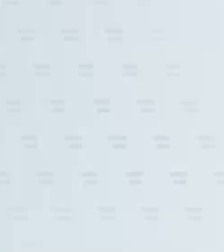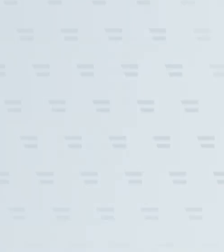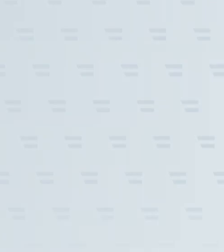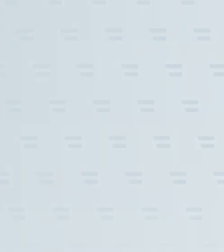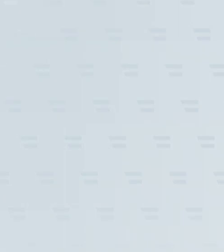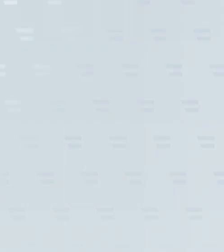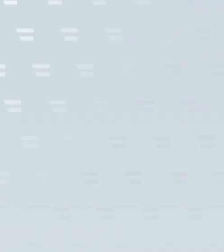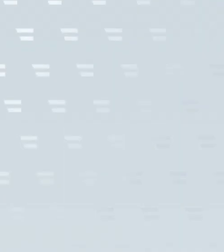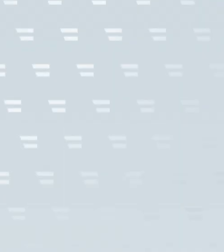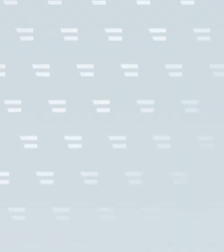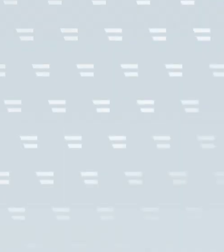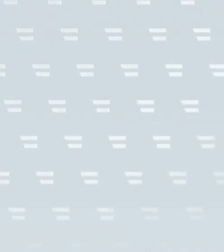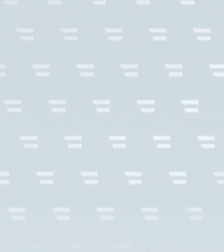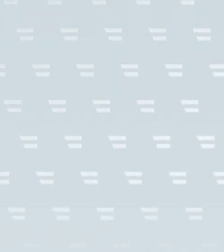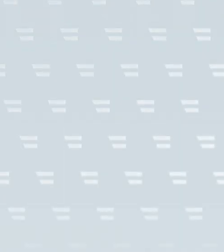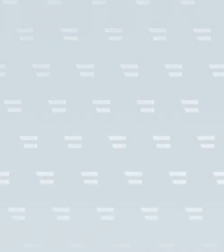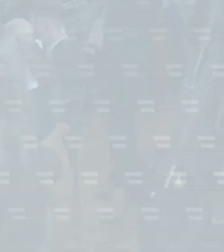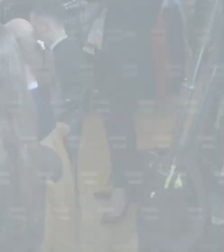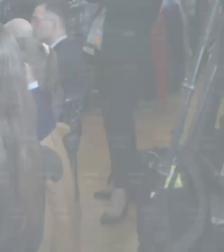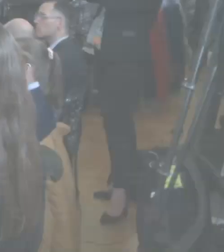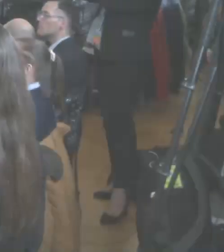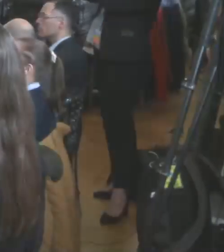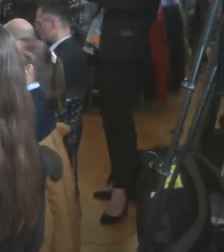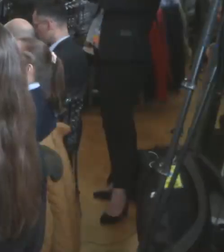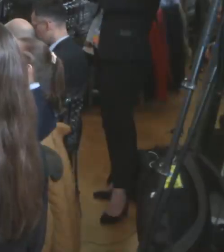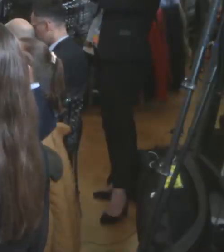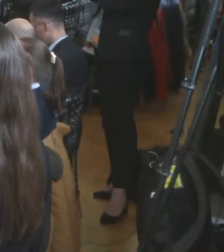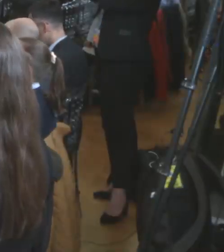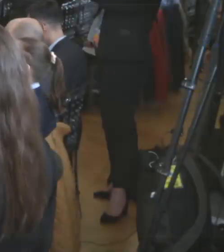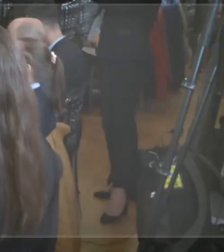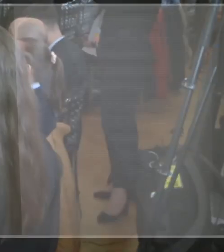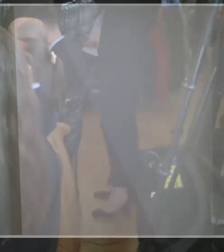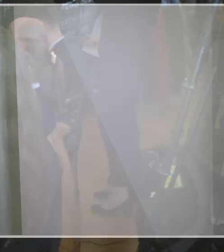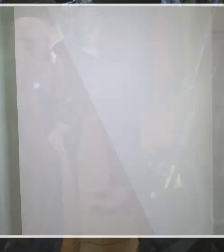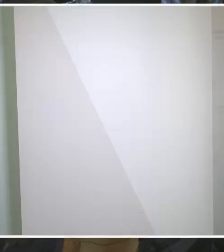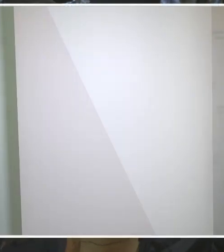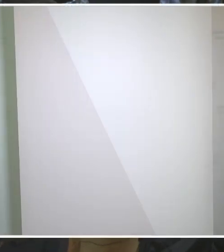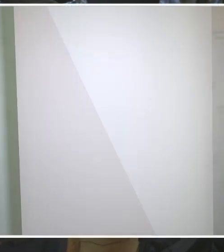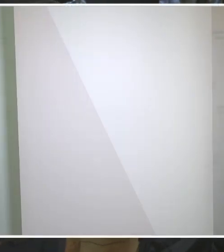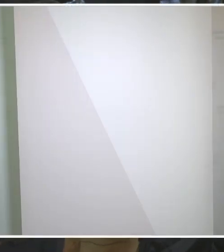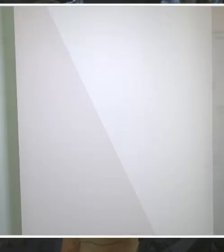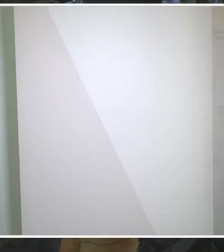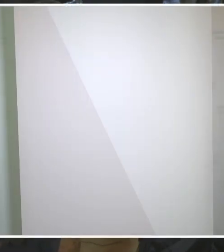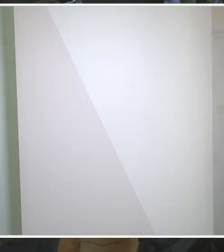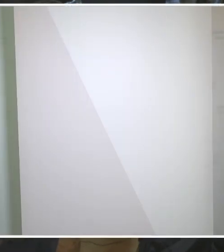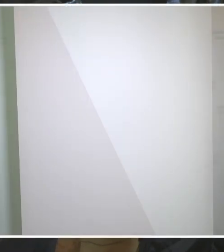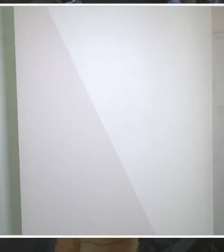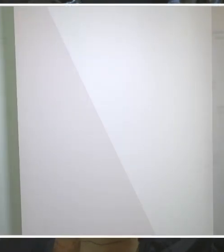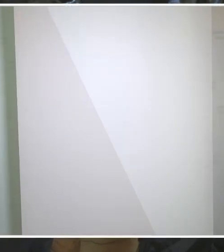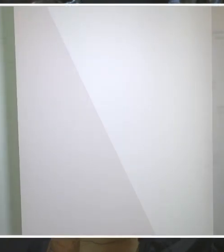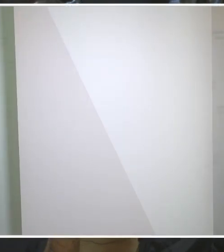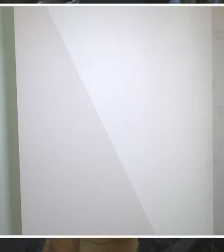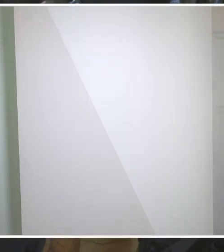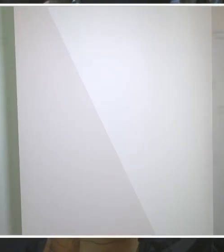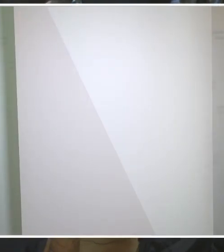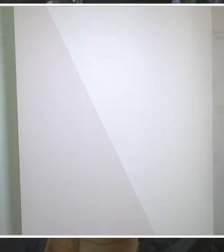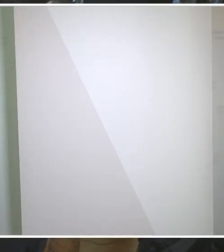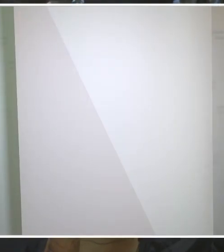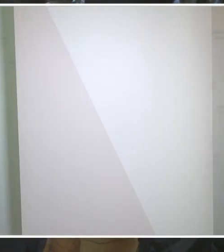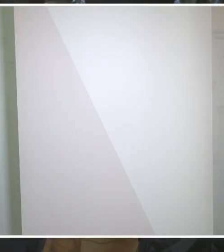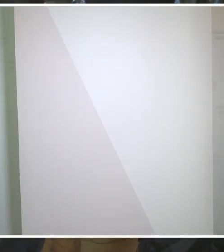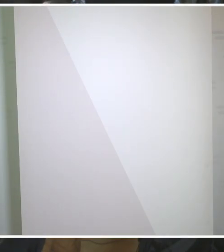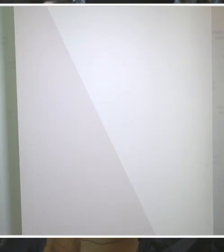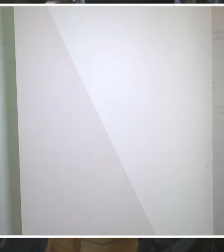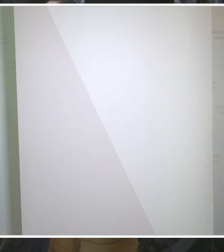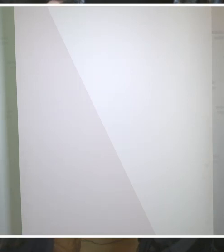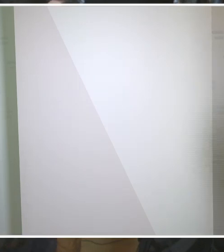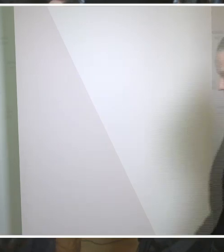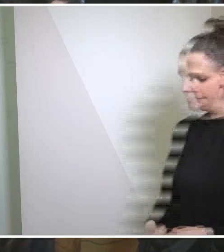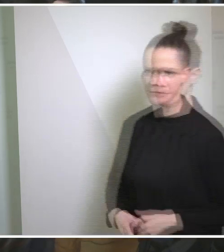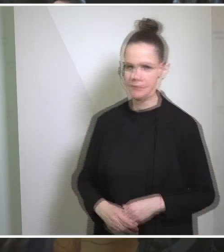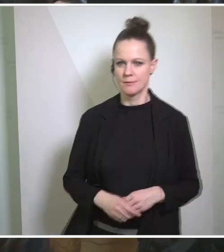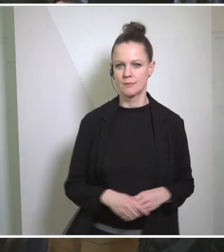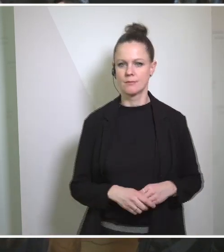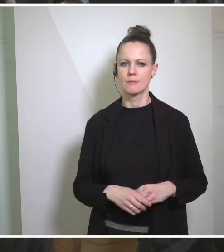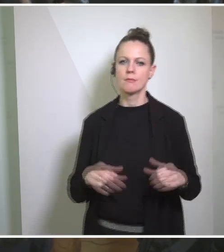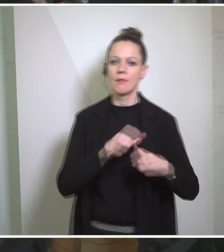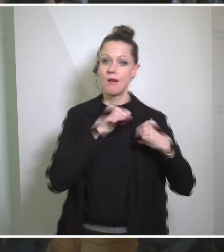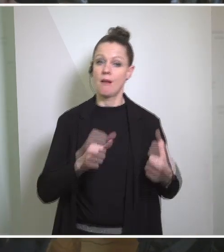Speaker: Ladies and gentlemen, welcome to the pressconference on the occasion of the visit of